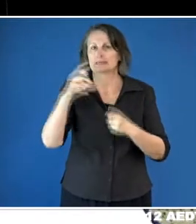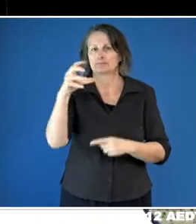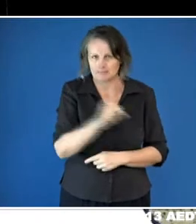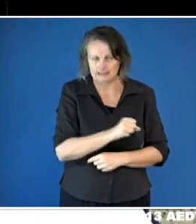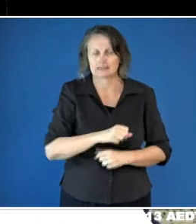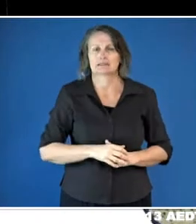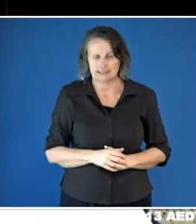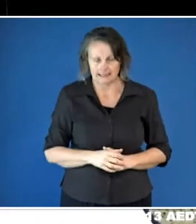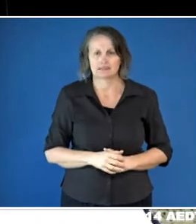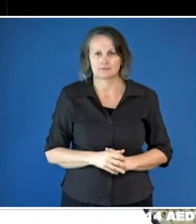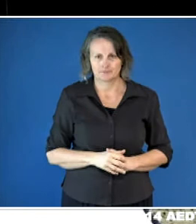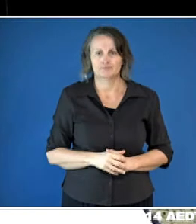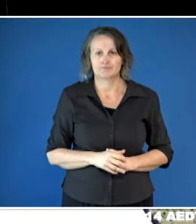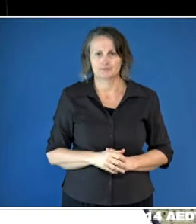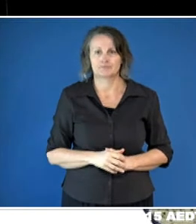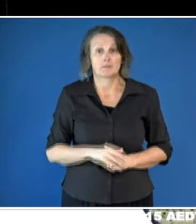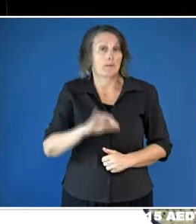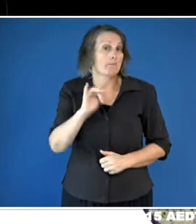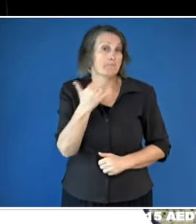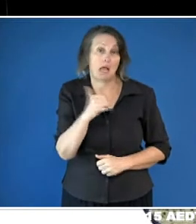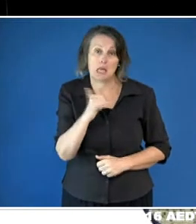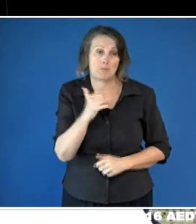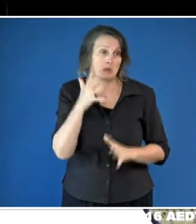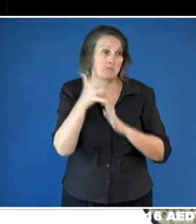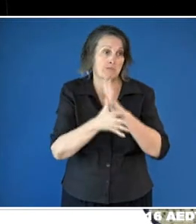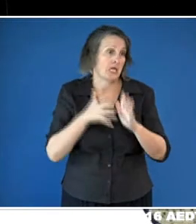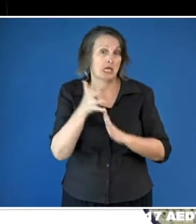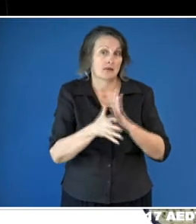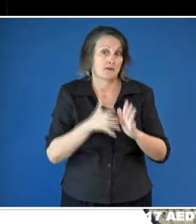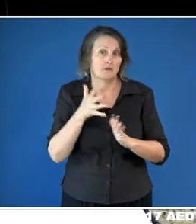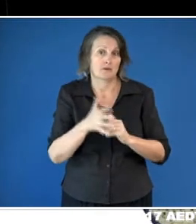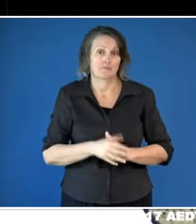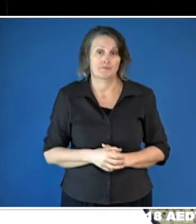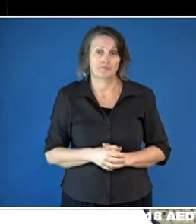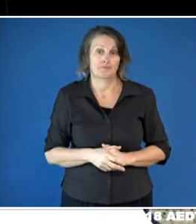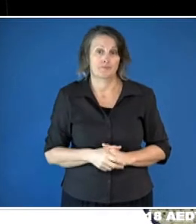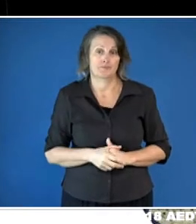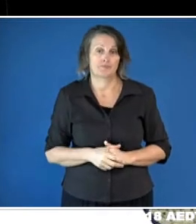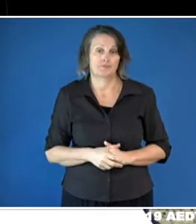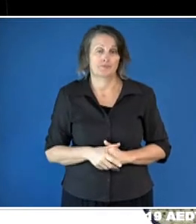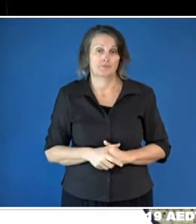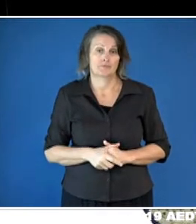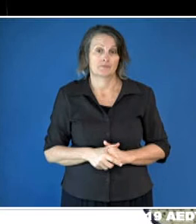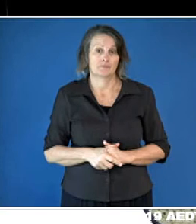But it might mean death row or seeing men in -- men in jail for life